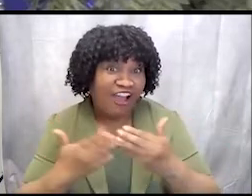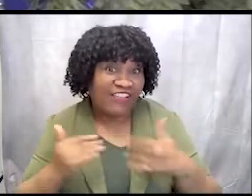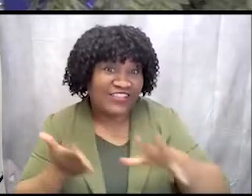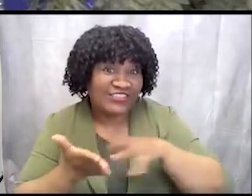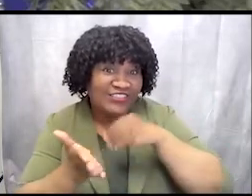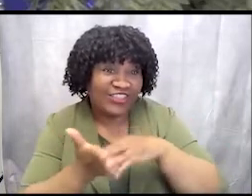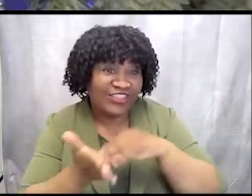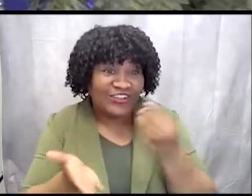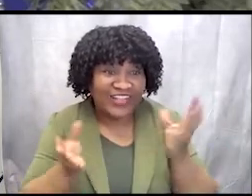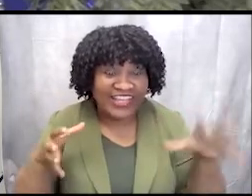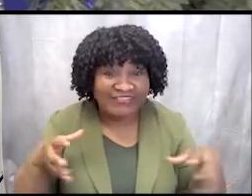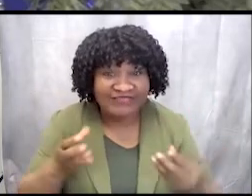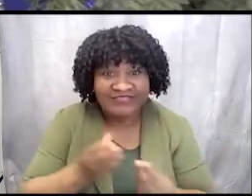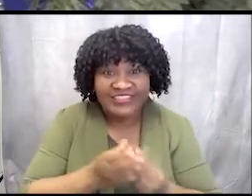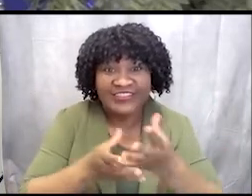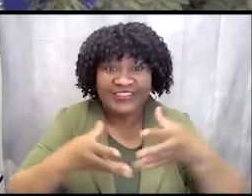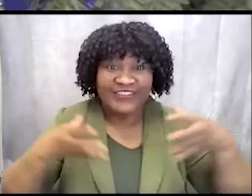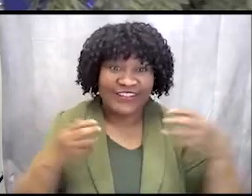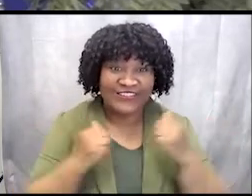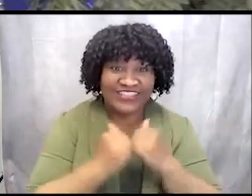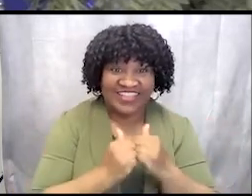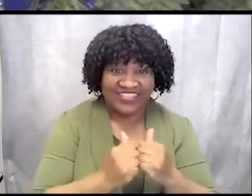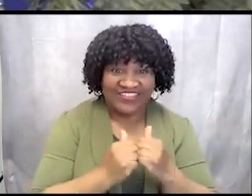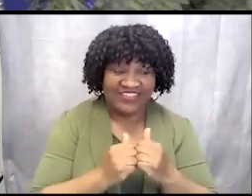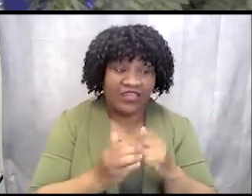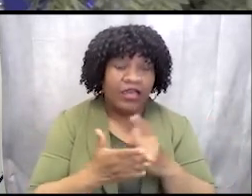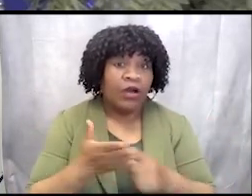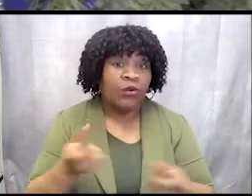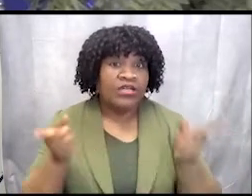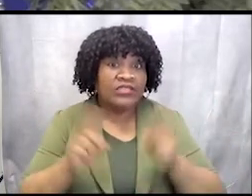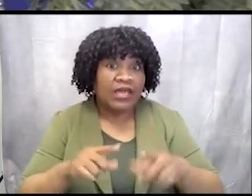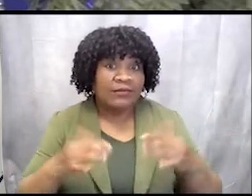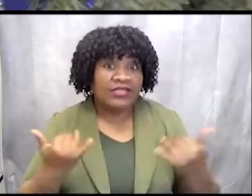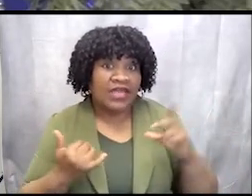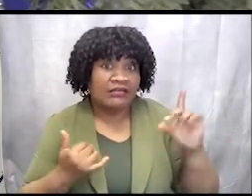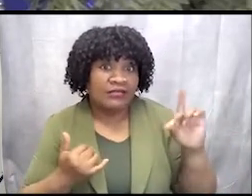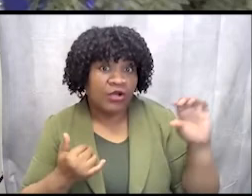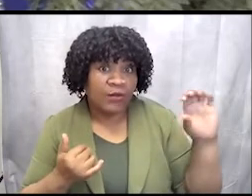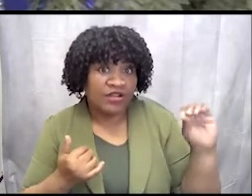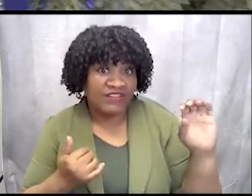and to grow together." Far too much of what happens in the Department of Education